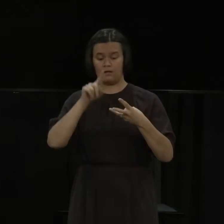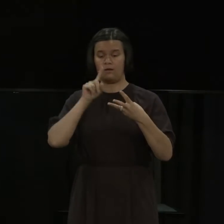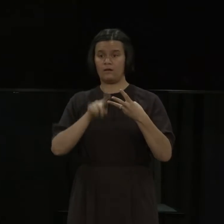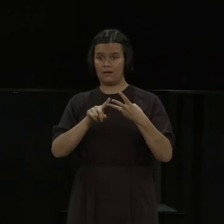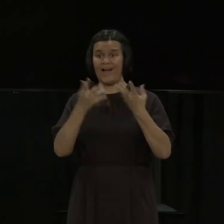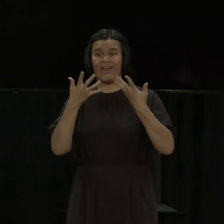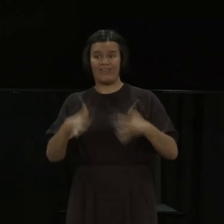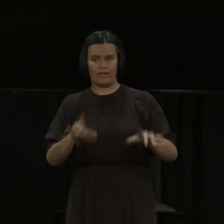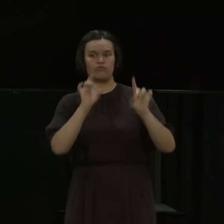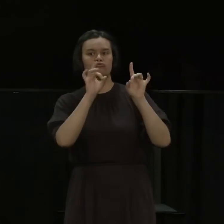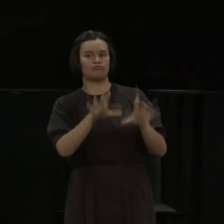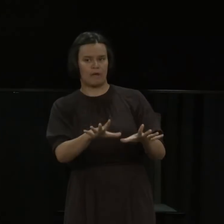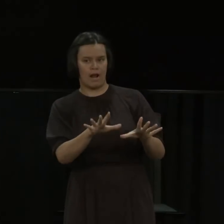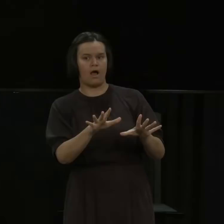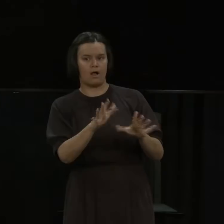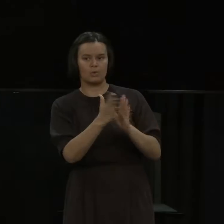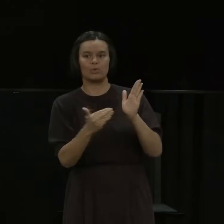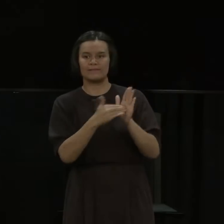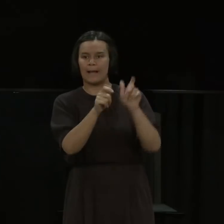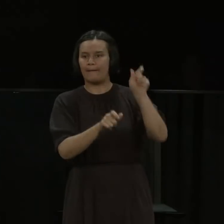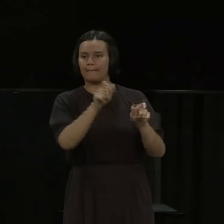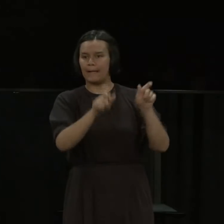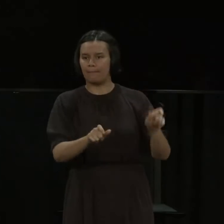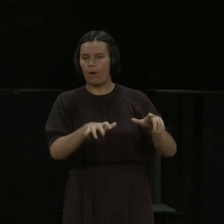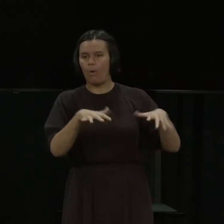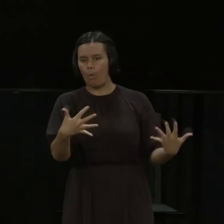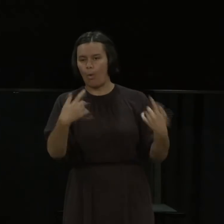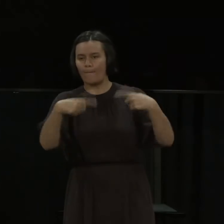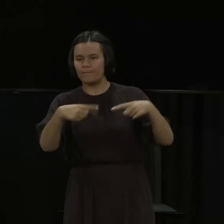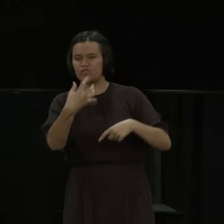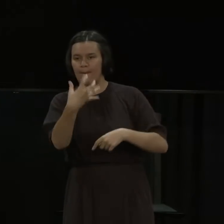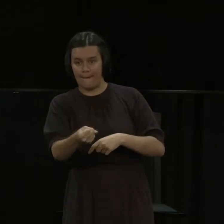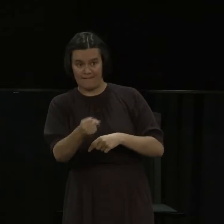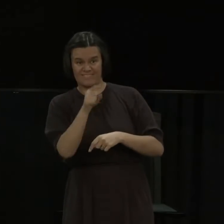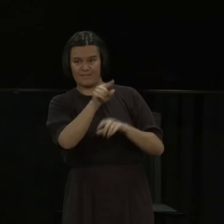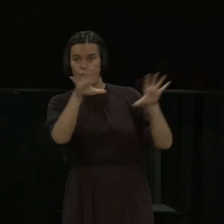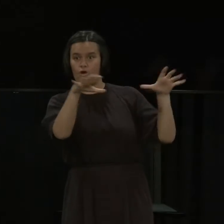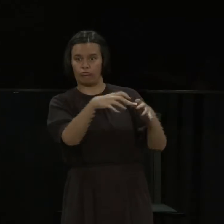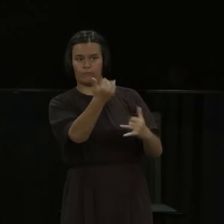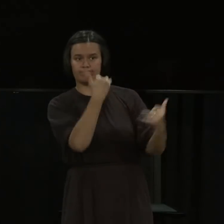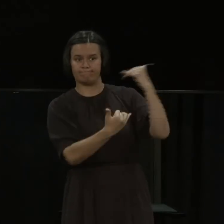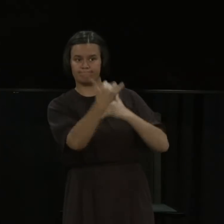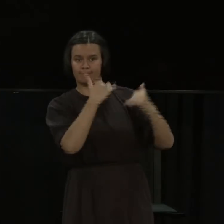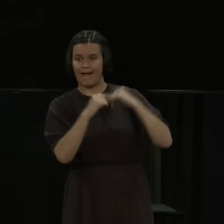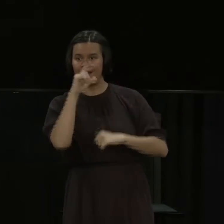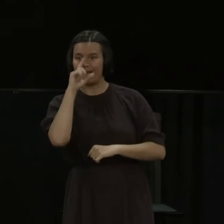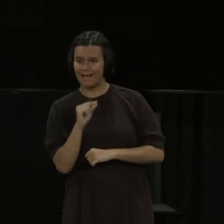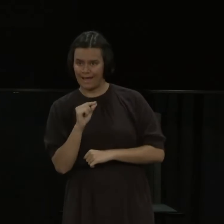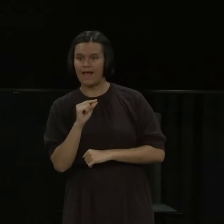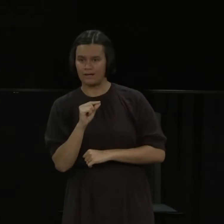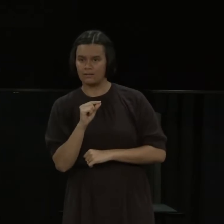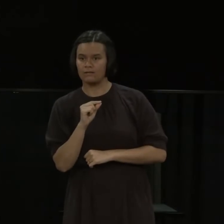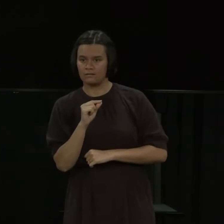When we move the boundary around Auckland that increases potential for virus spread.